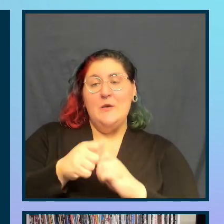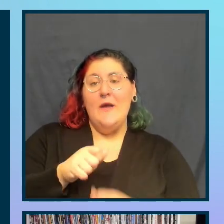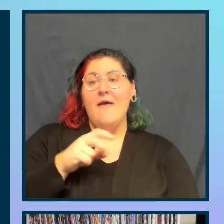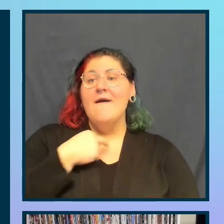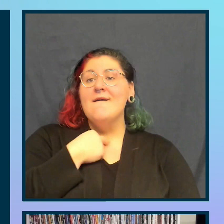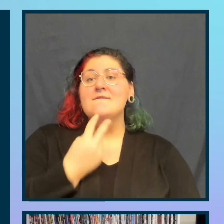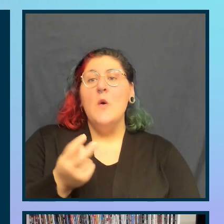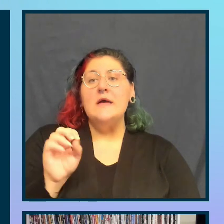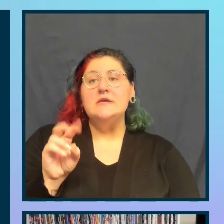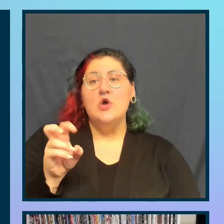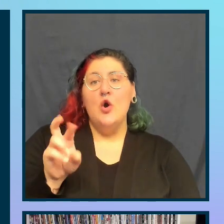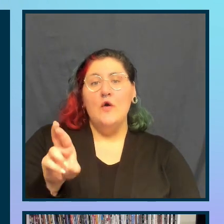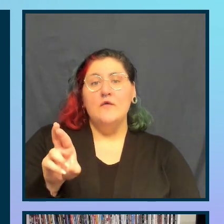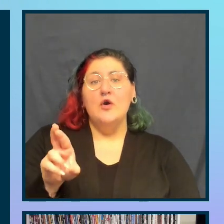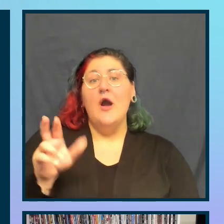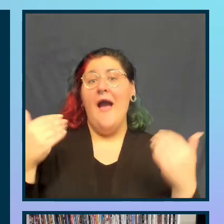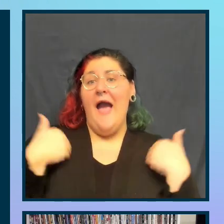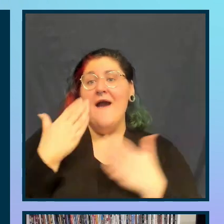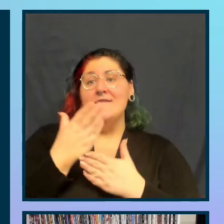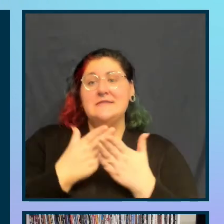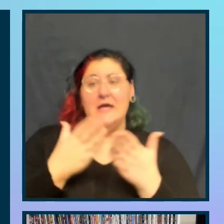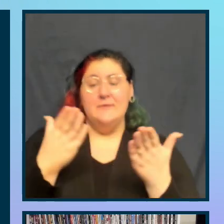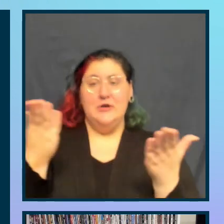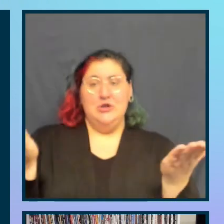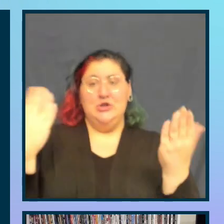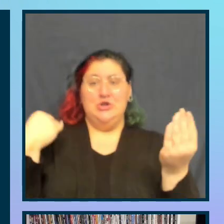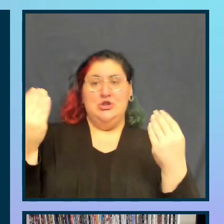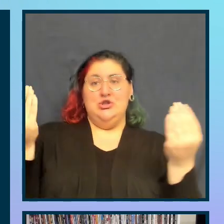we touch or a single tap, activate the currently selected item, double tap,